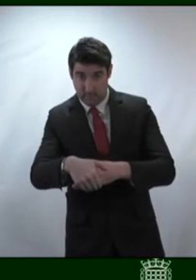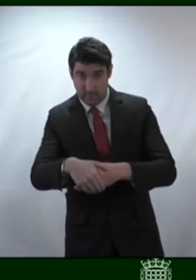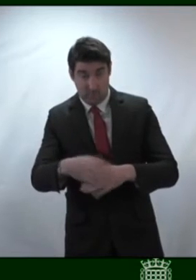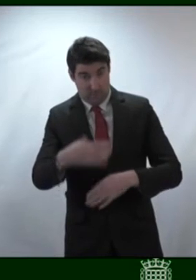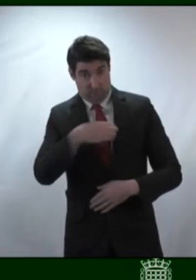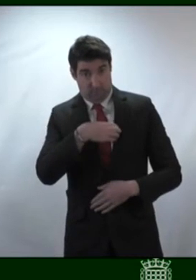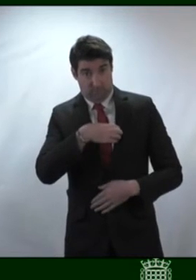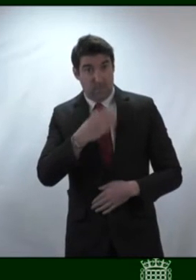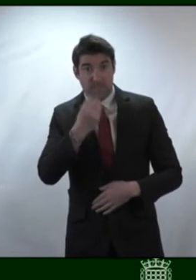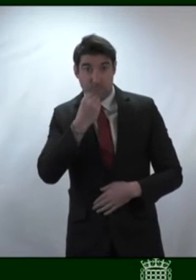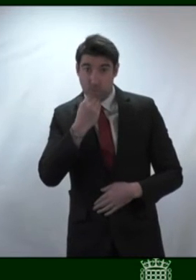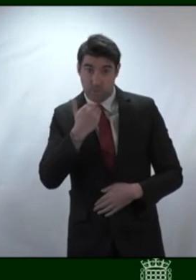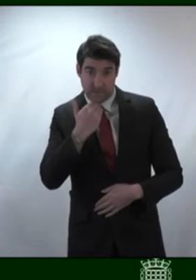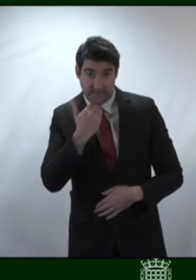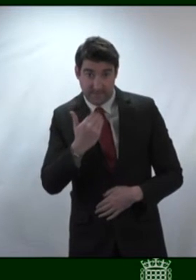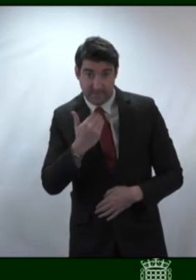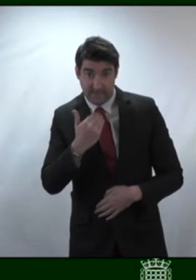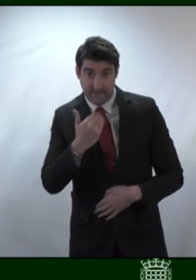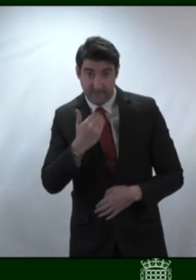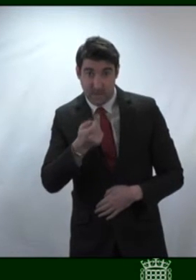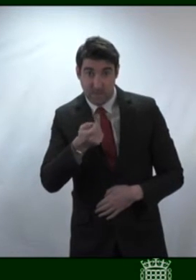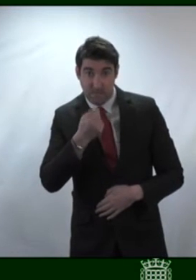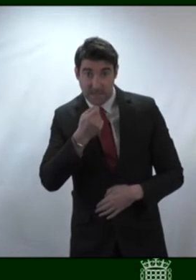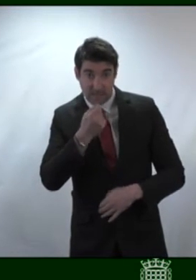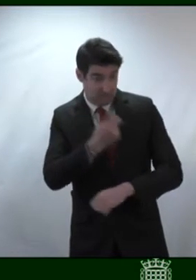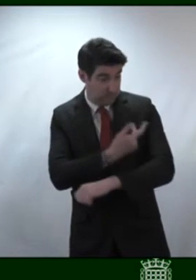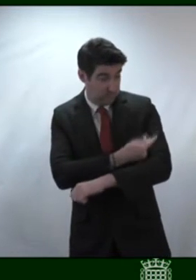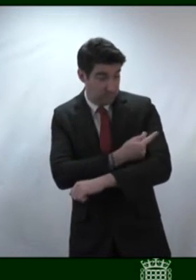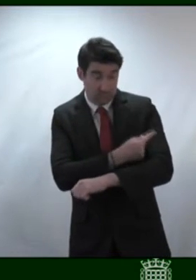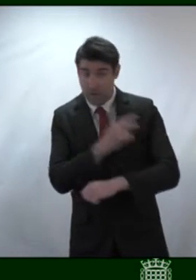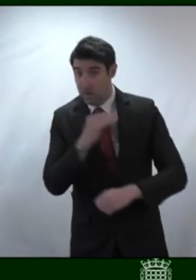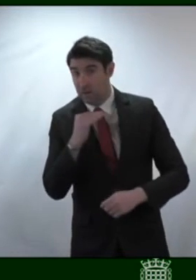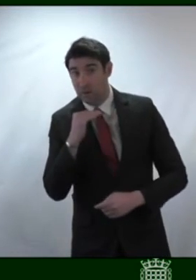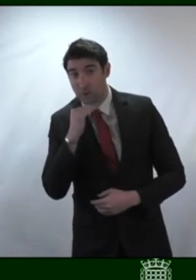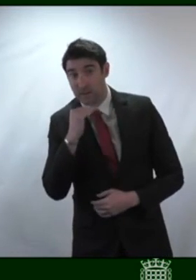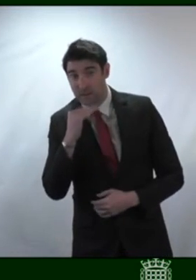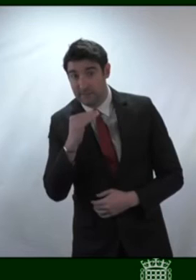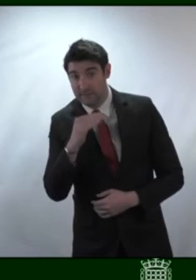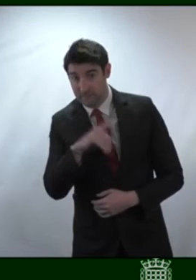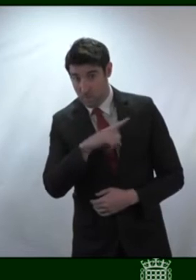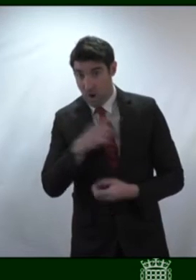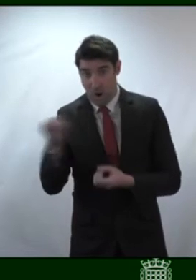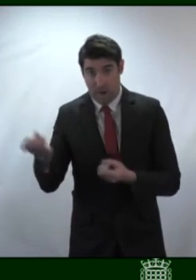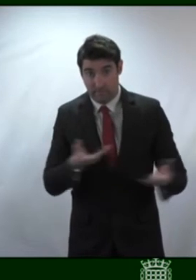come the new year. One year ago, at the general election, Scotland rejected this